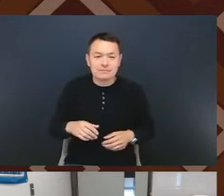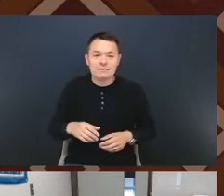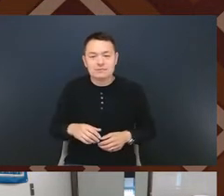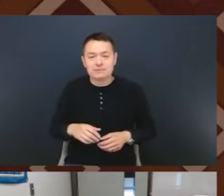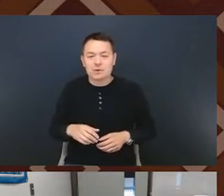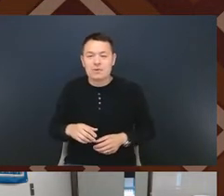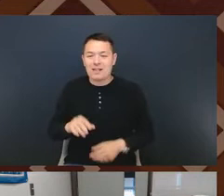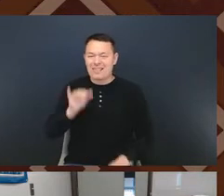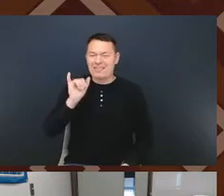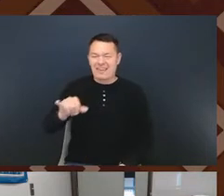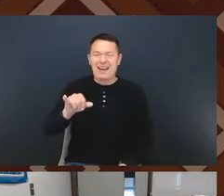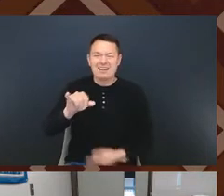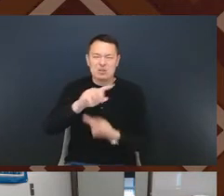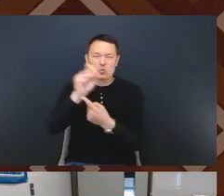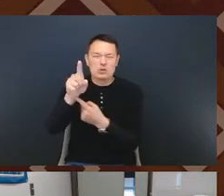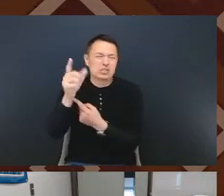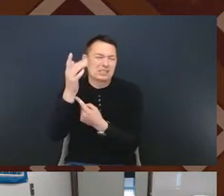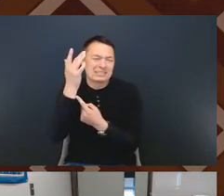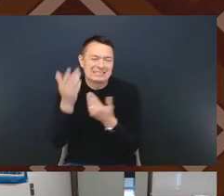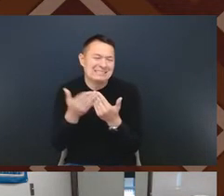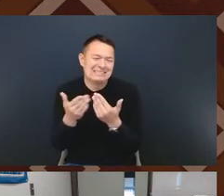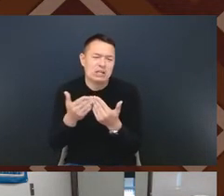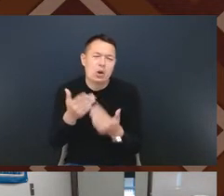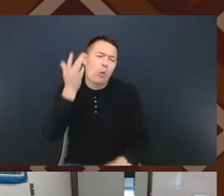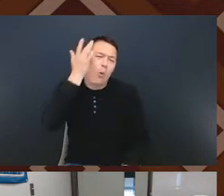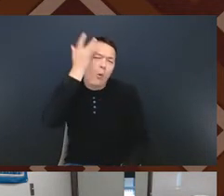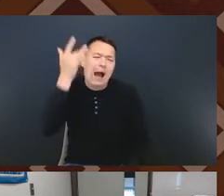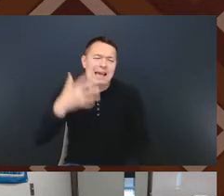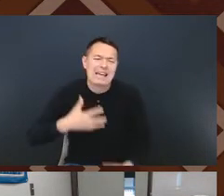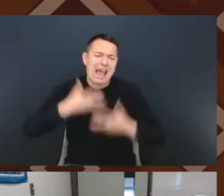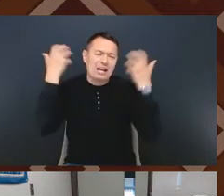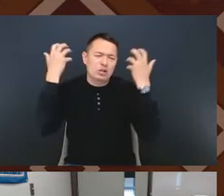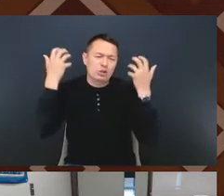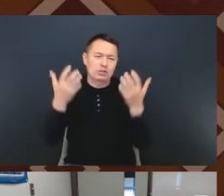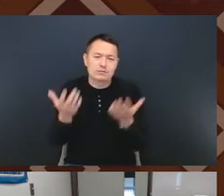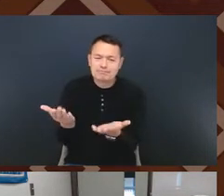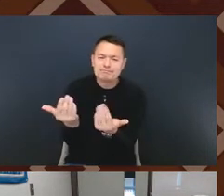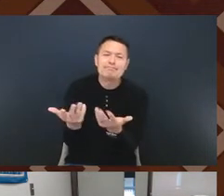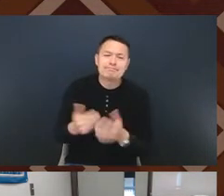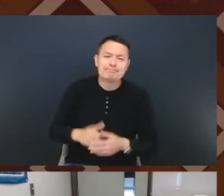Michael, why the anger well, I mean,